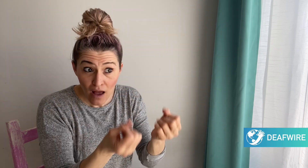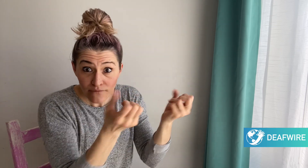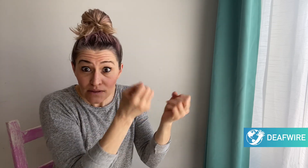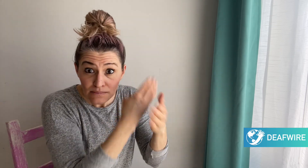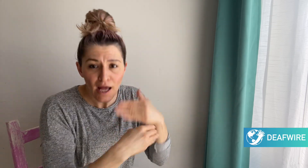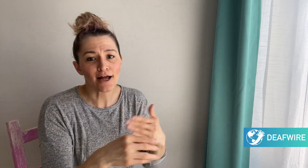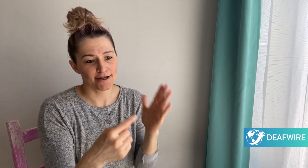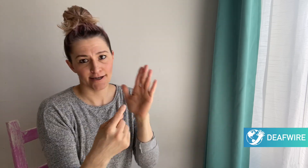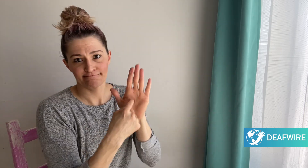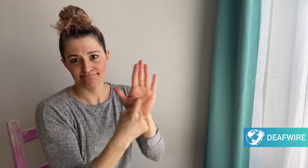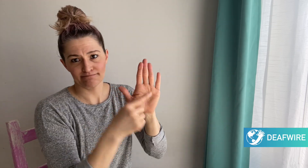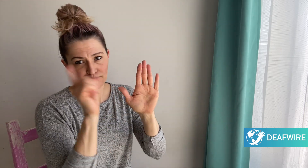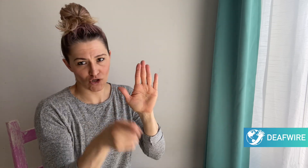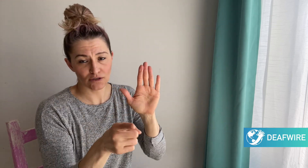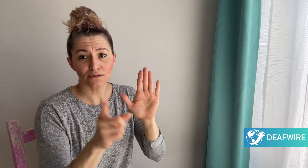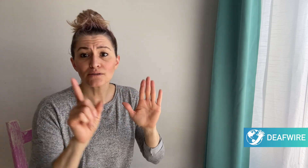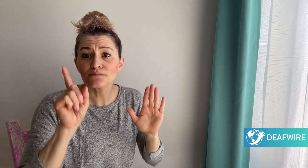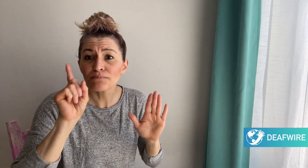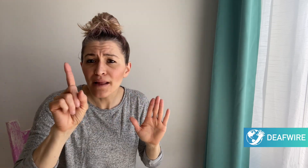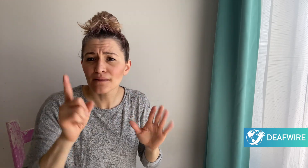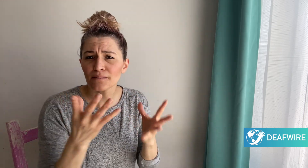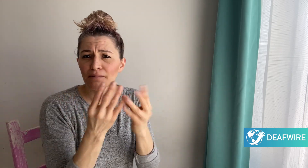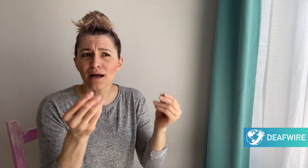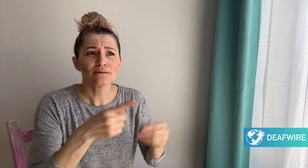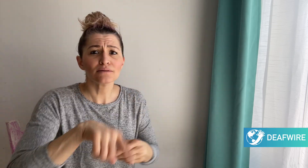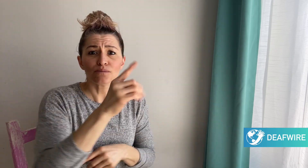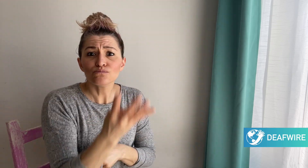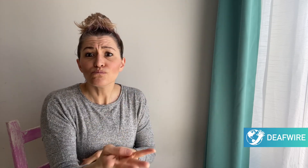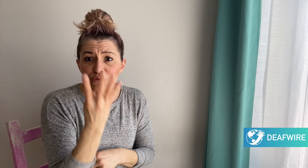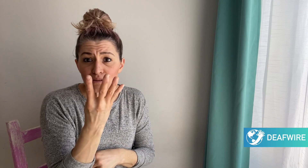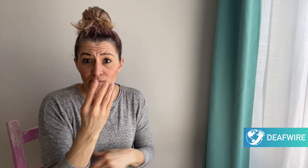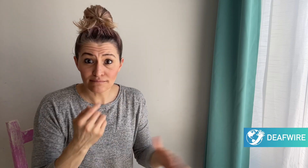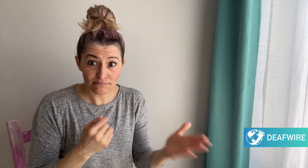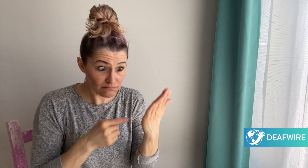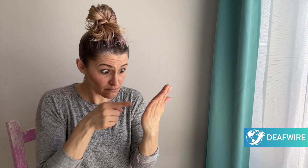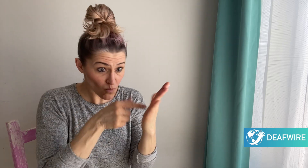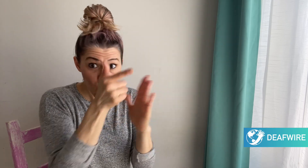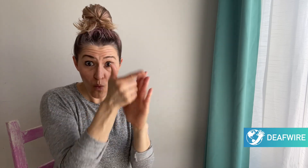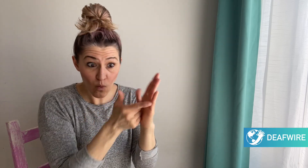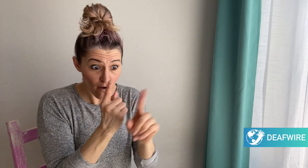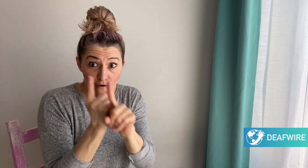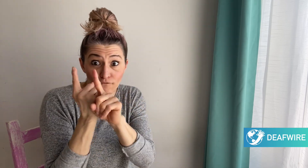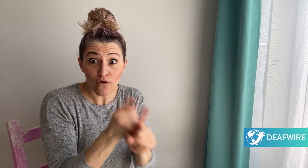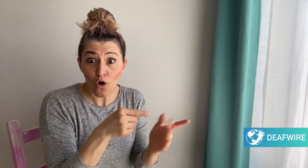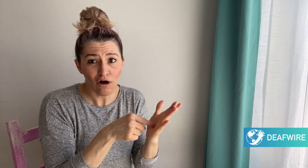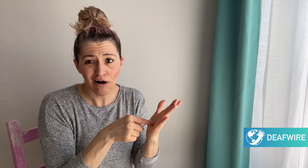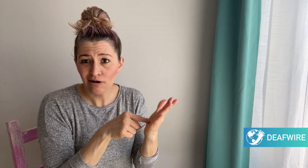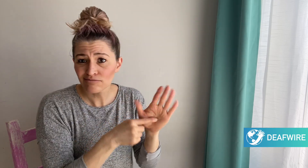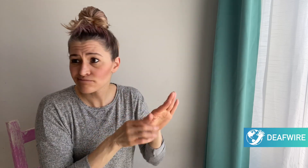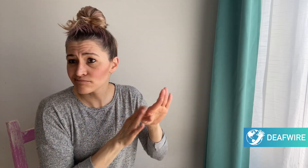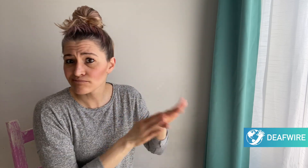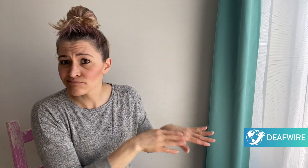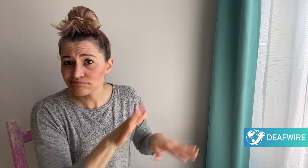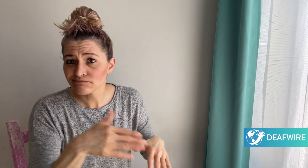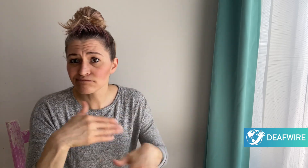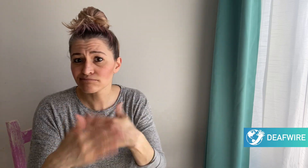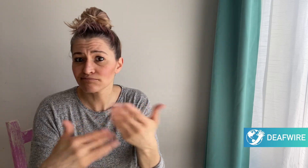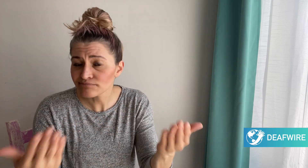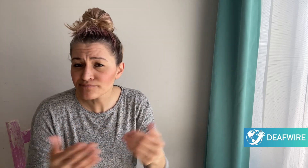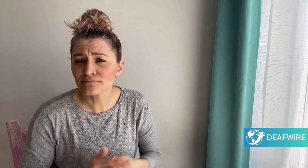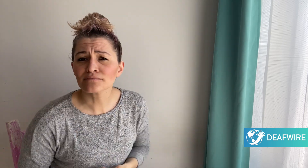for prisoners with disabilities, many prisons do not follow